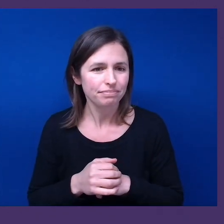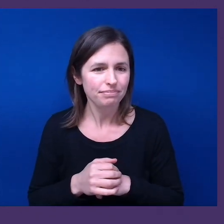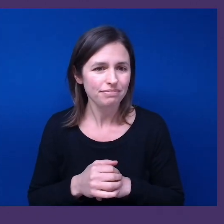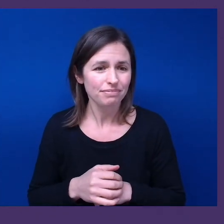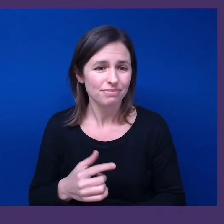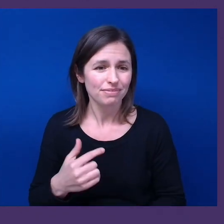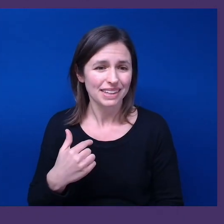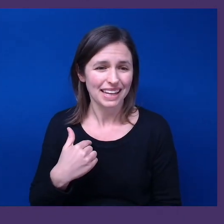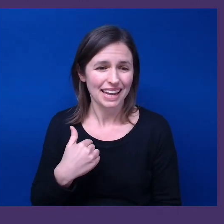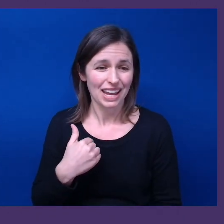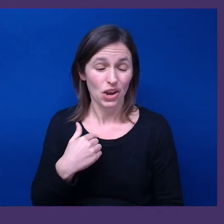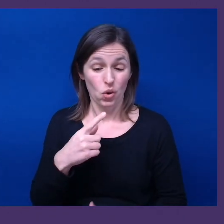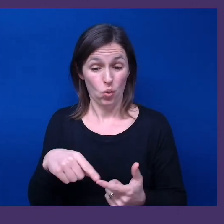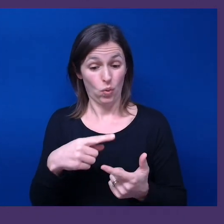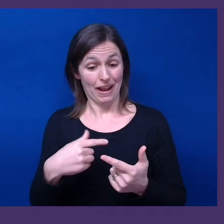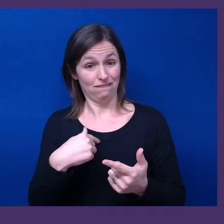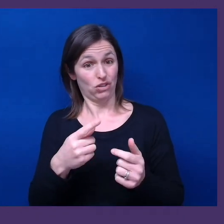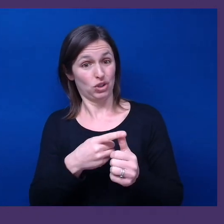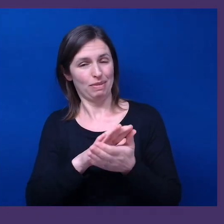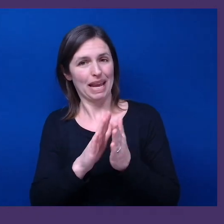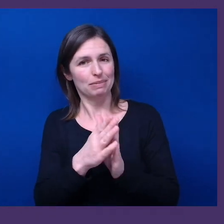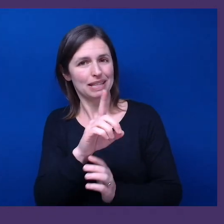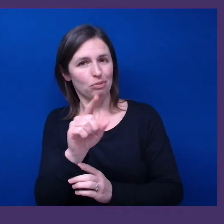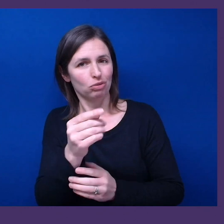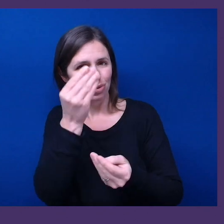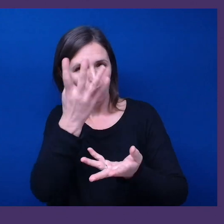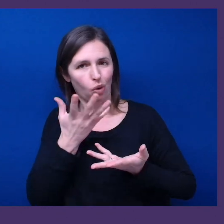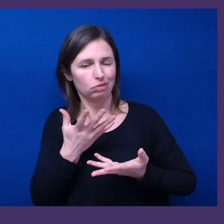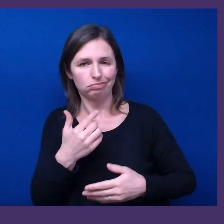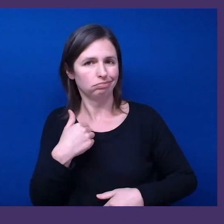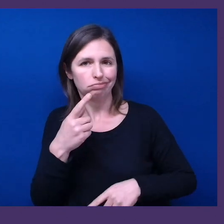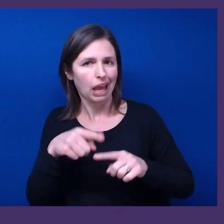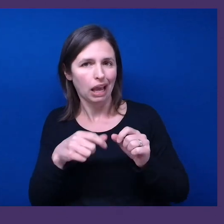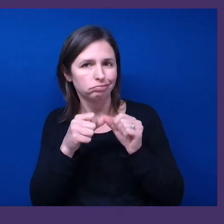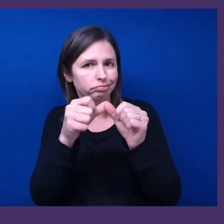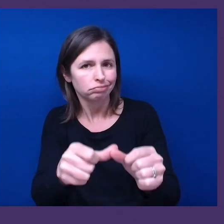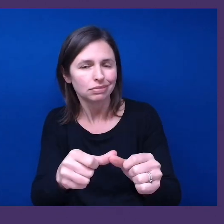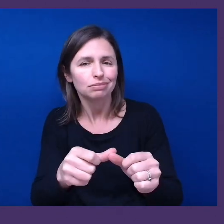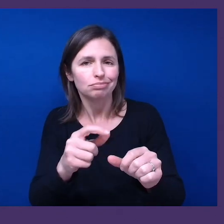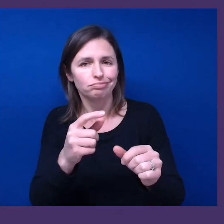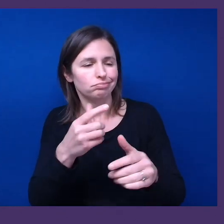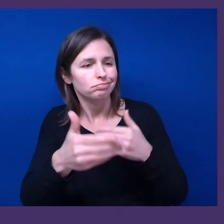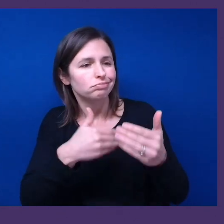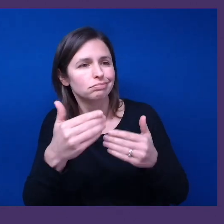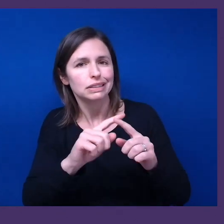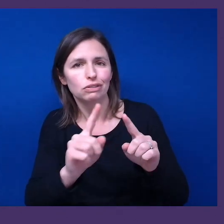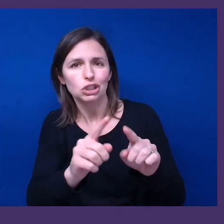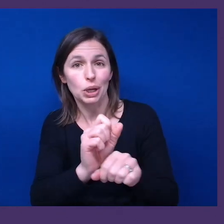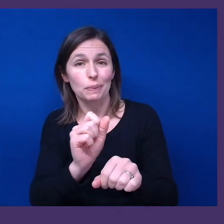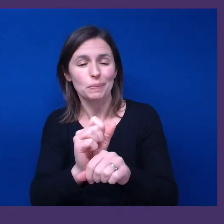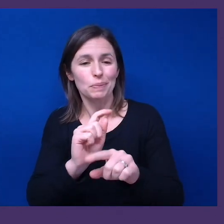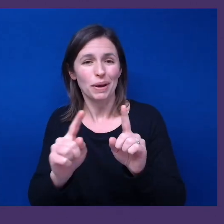So, we've created free, disabled-led, accessible, and industry-relevant courses, including a course